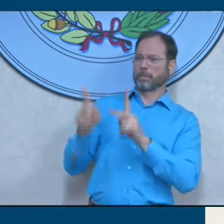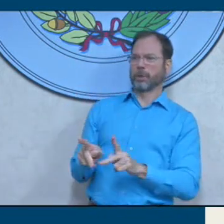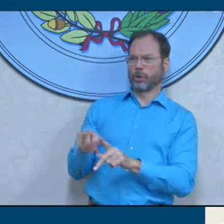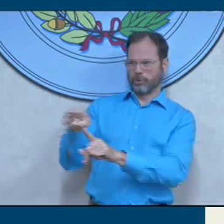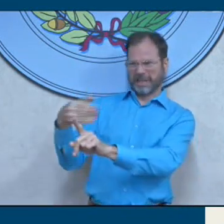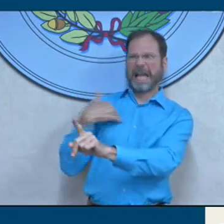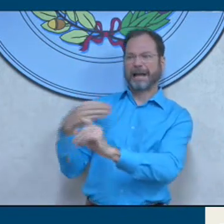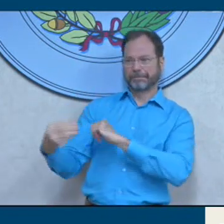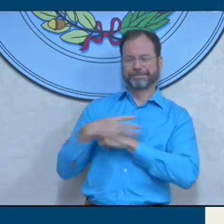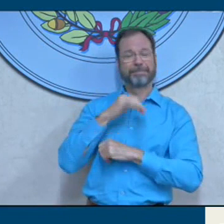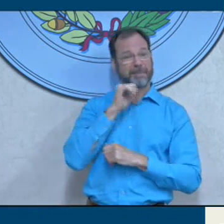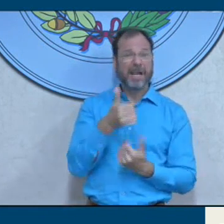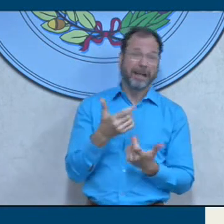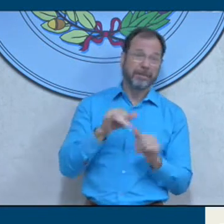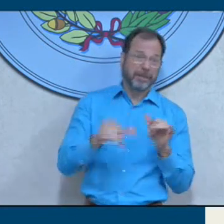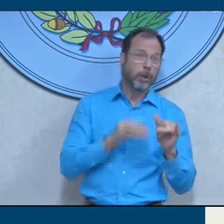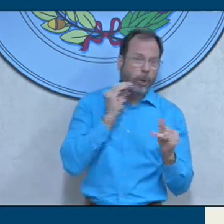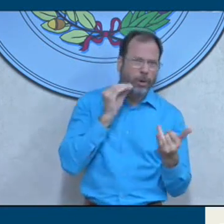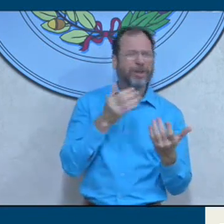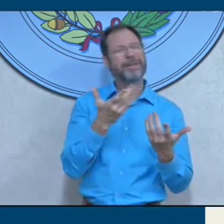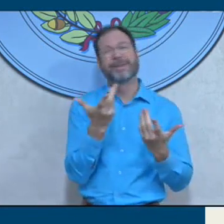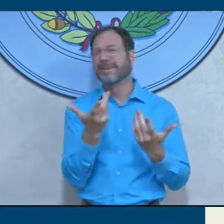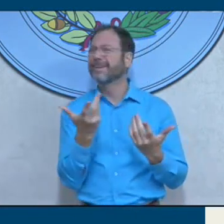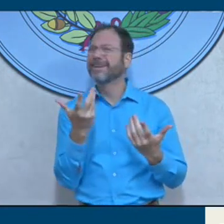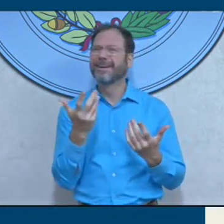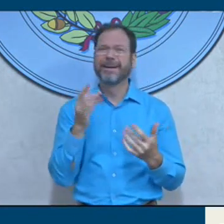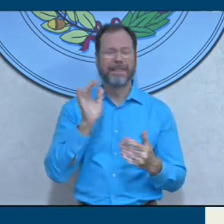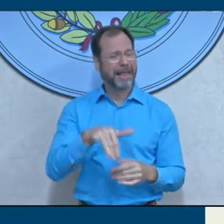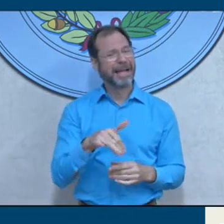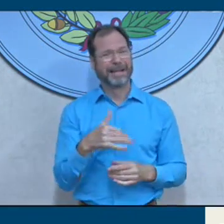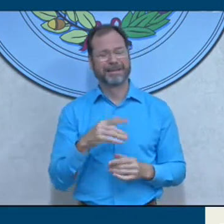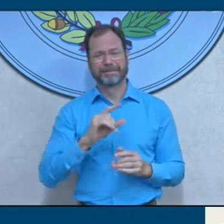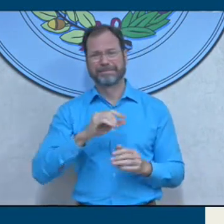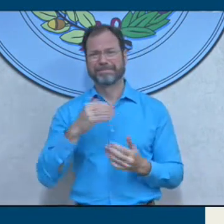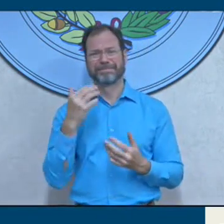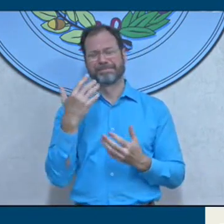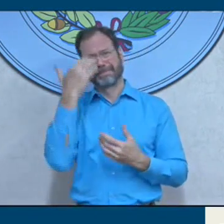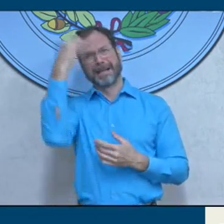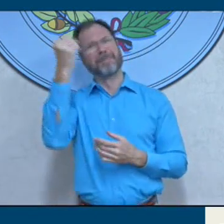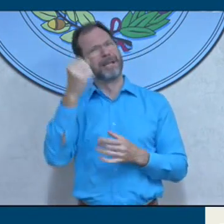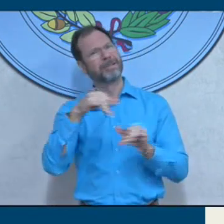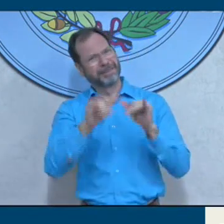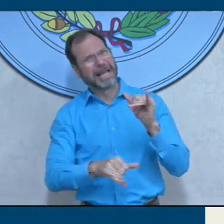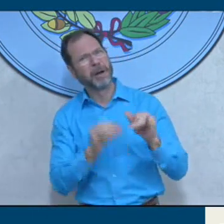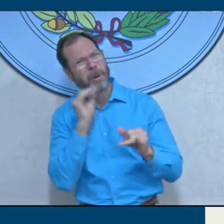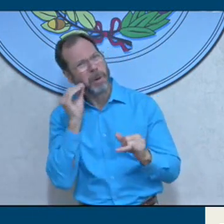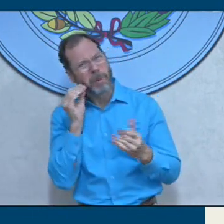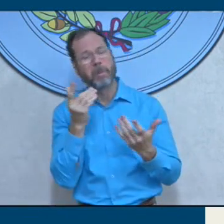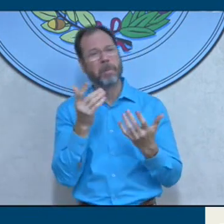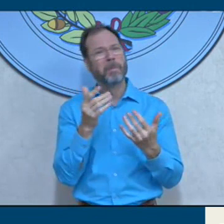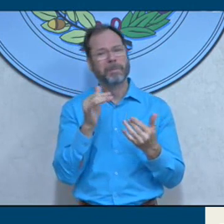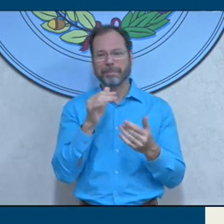THAT. STAYING AT HOME. DOES MORE TO ENSURE THAT YOU WILL NOT COME INTO CONTACT WITH SOMEBODY WHO HAS COVID-19 AND